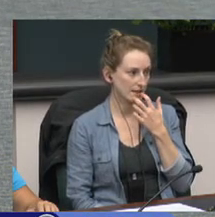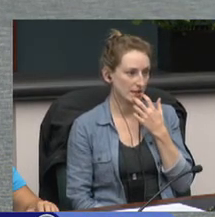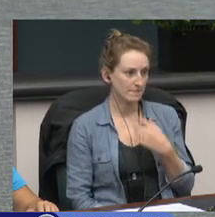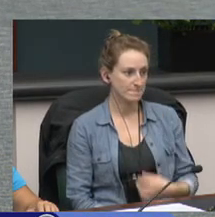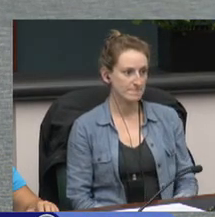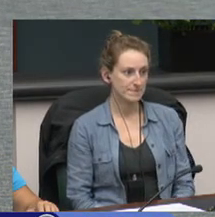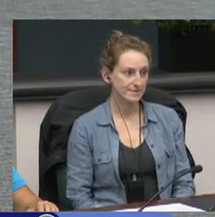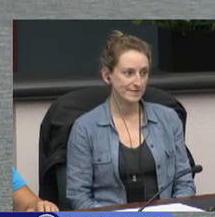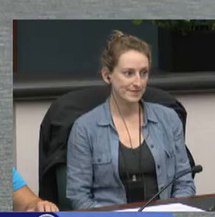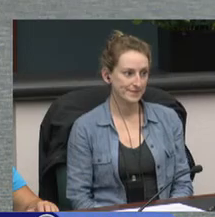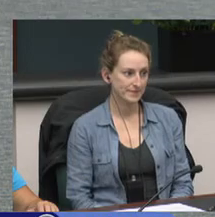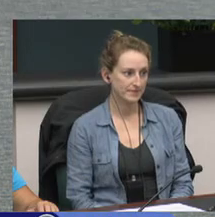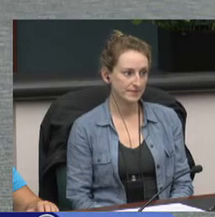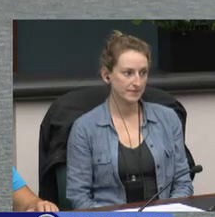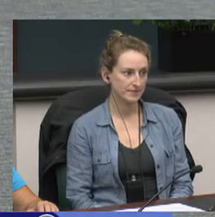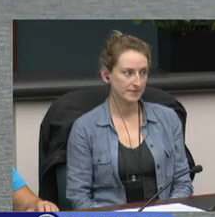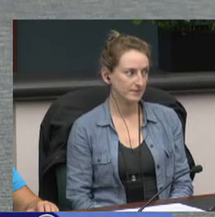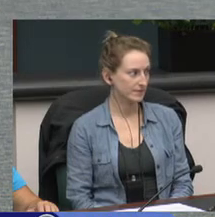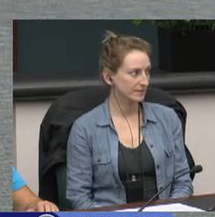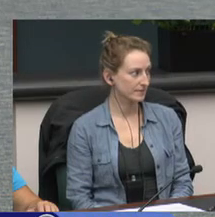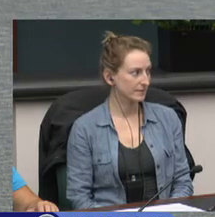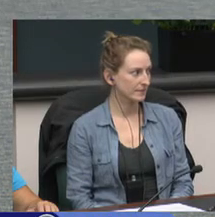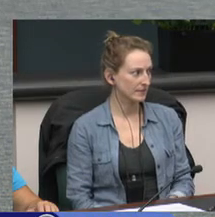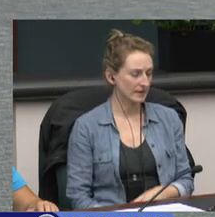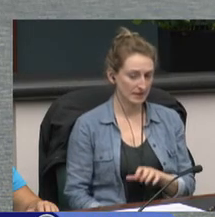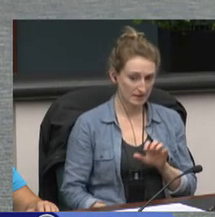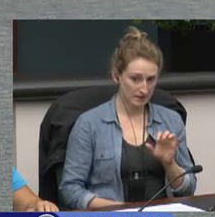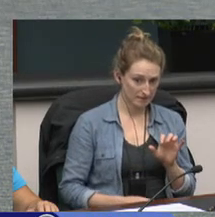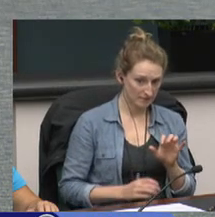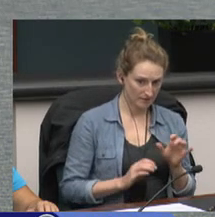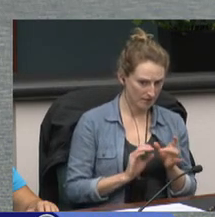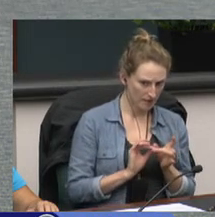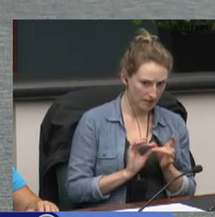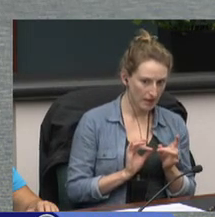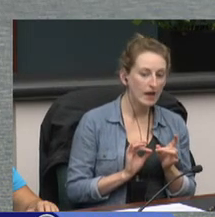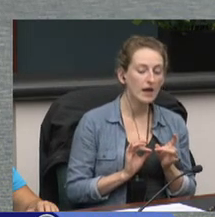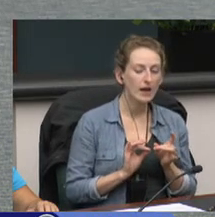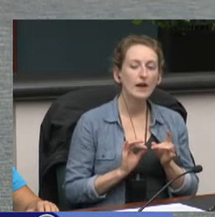it's just yeah it's intended for commercial properties so that you're not